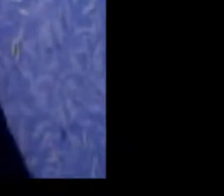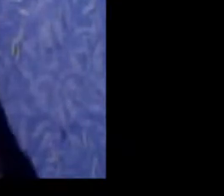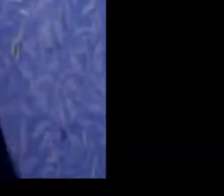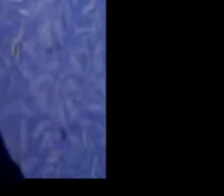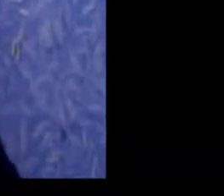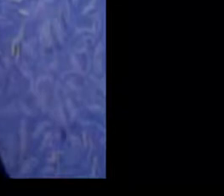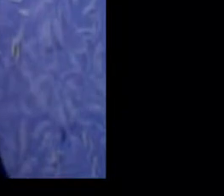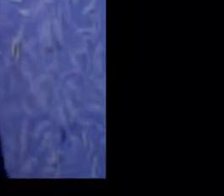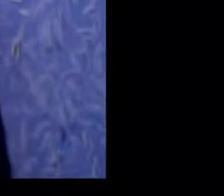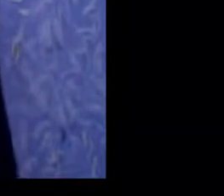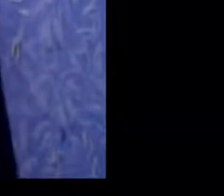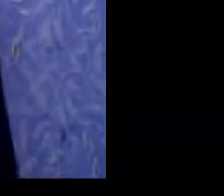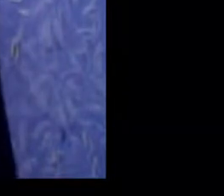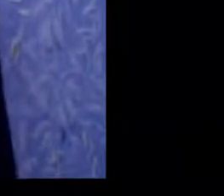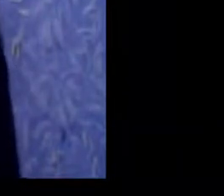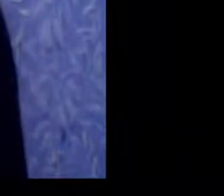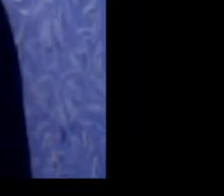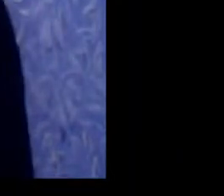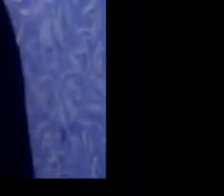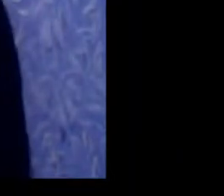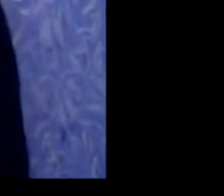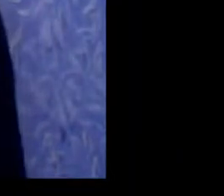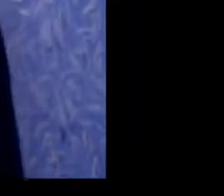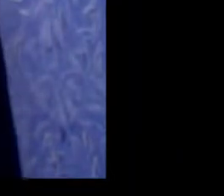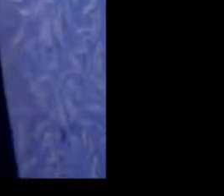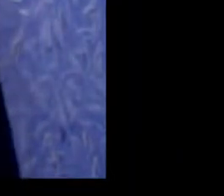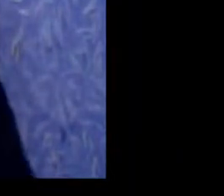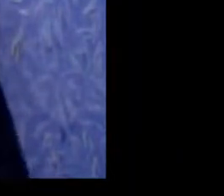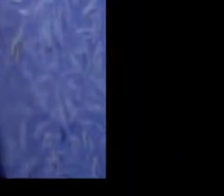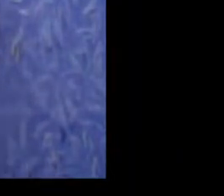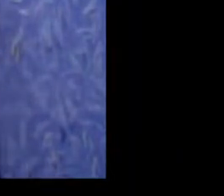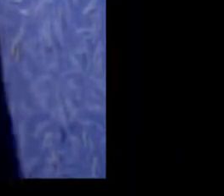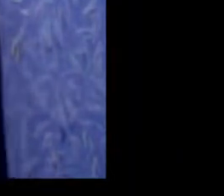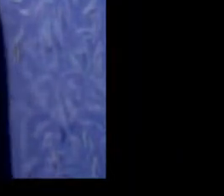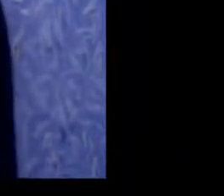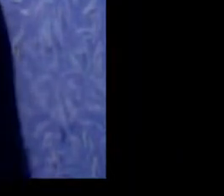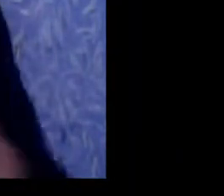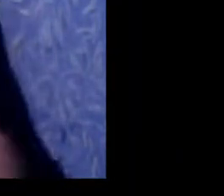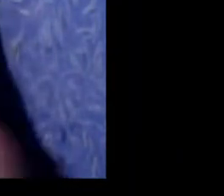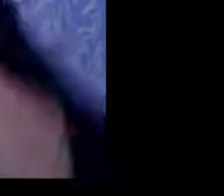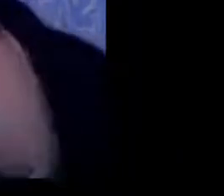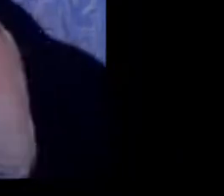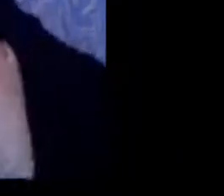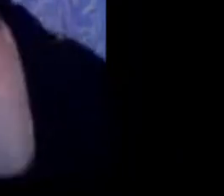we are still advocating with the central government